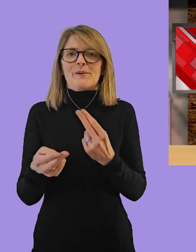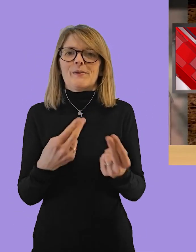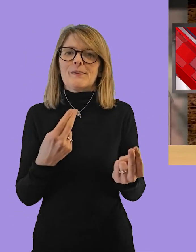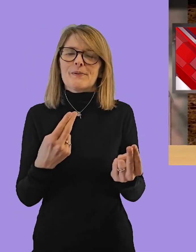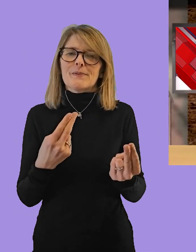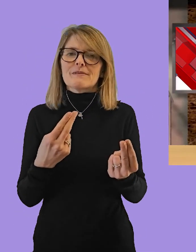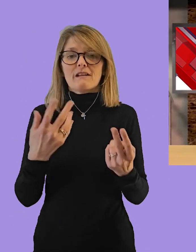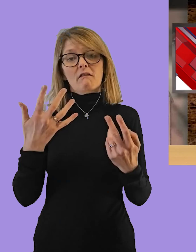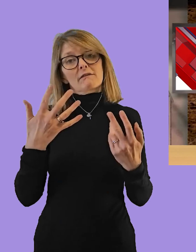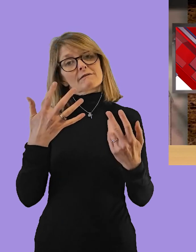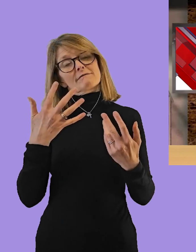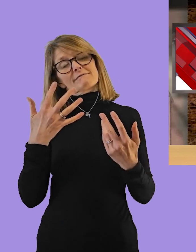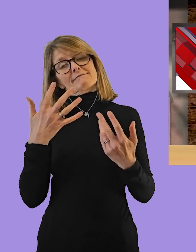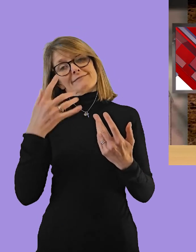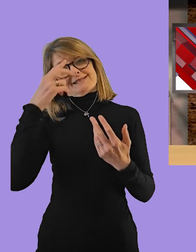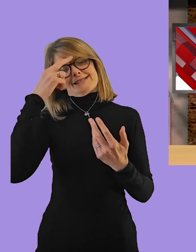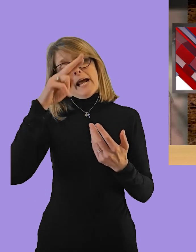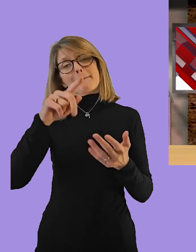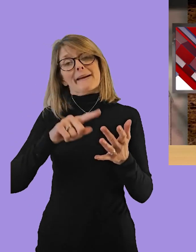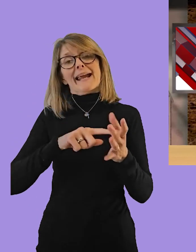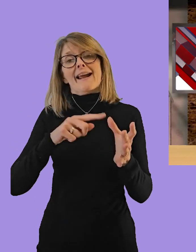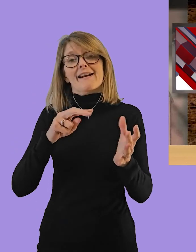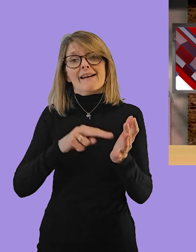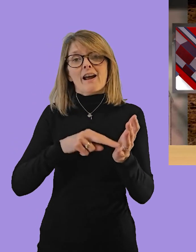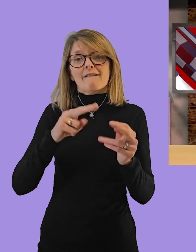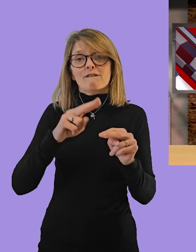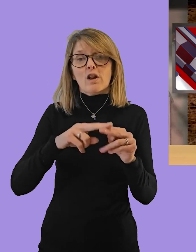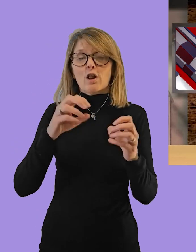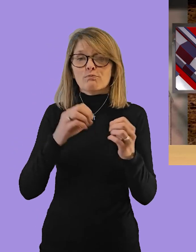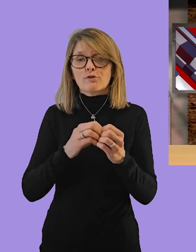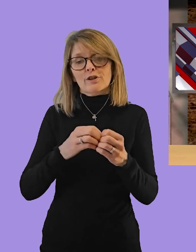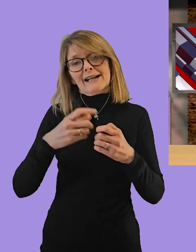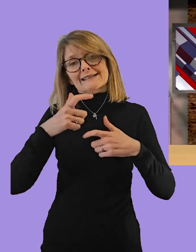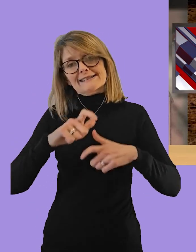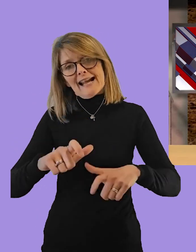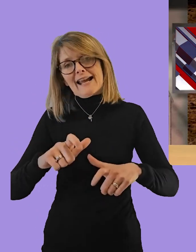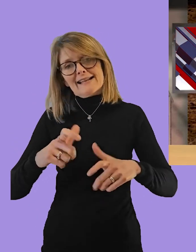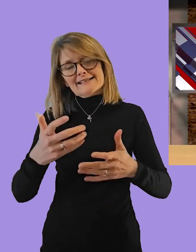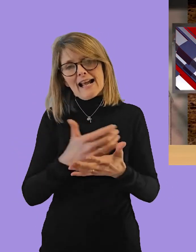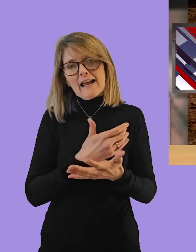I've been your news reader, Ian Fullbrook. Stay safe, keep well. We'll see you all again soon. Goodbye.